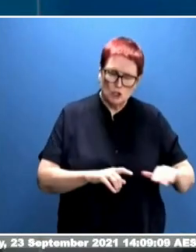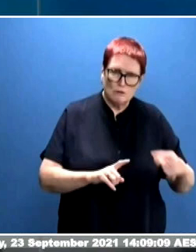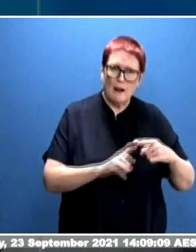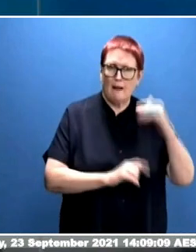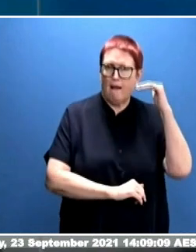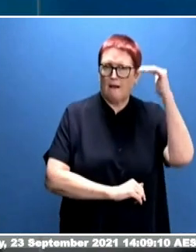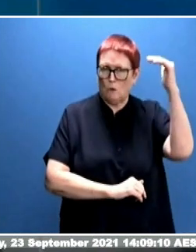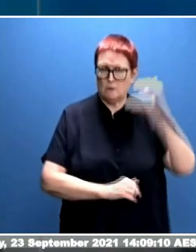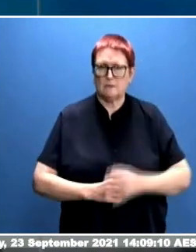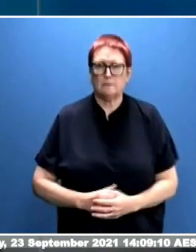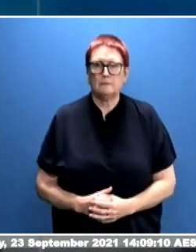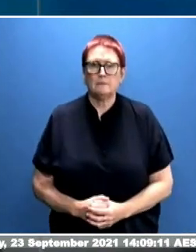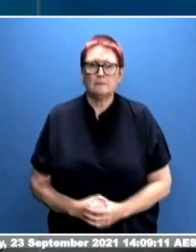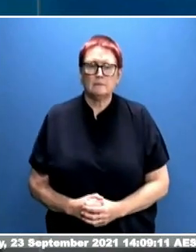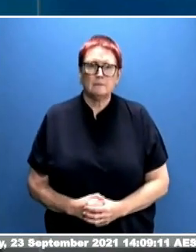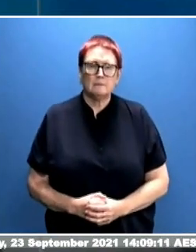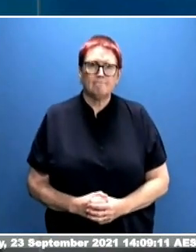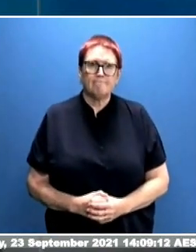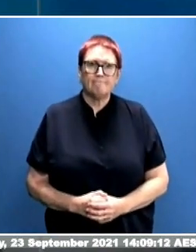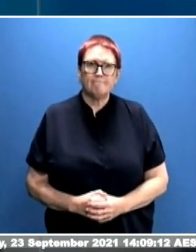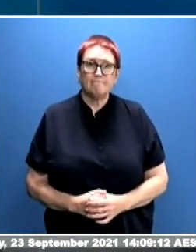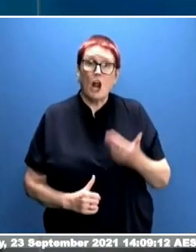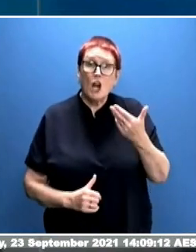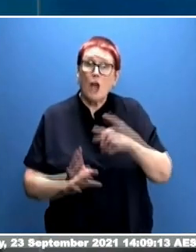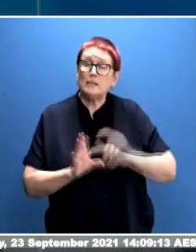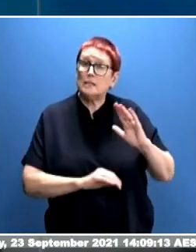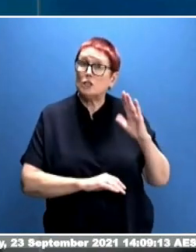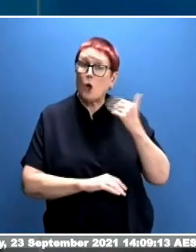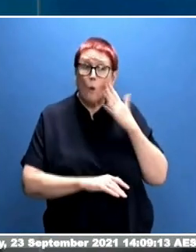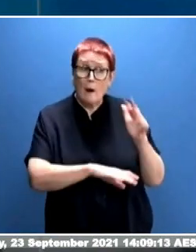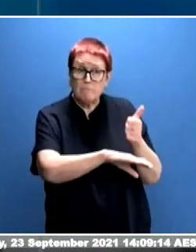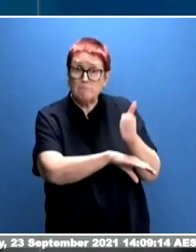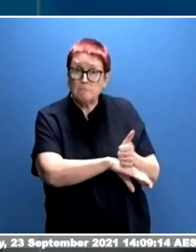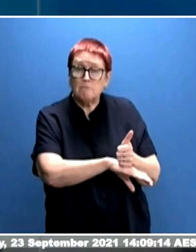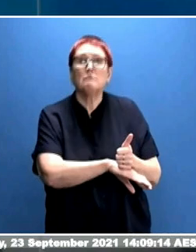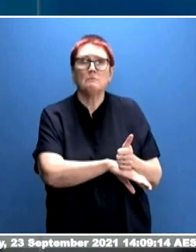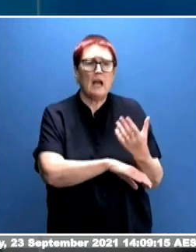That was --- at that time there was also a range of legislation